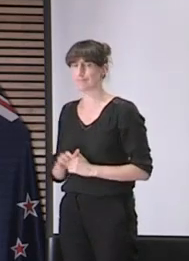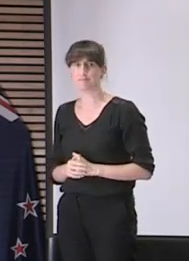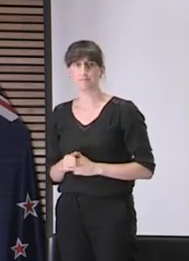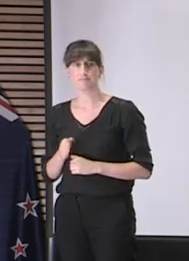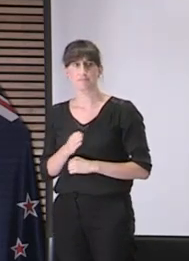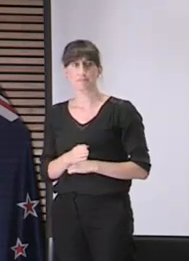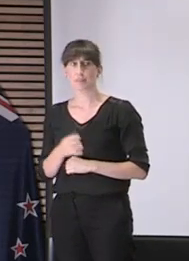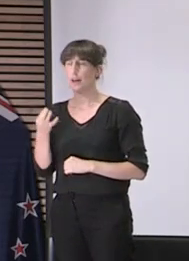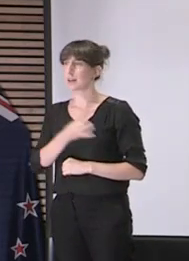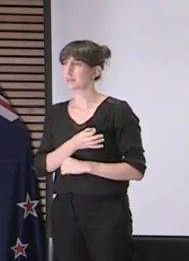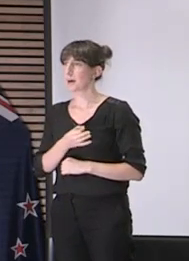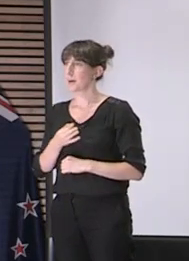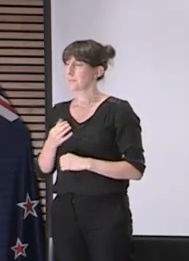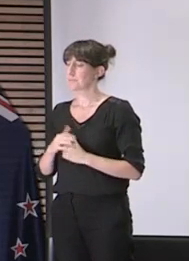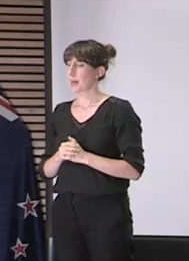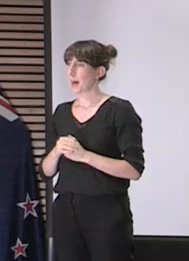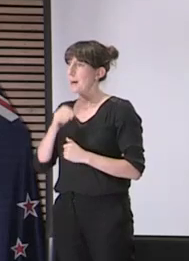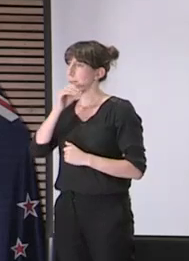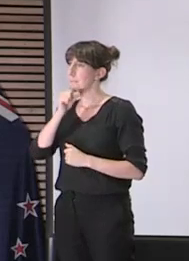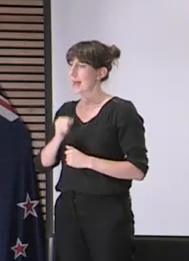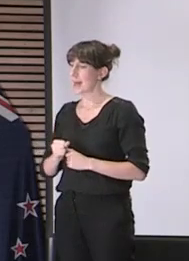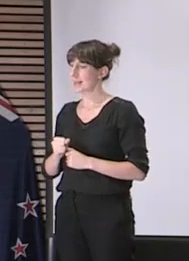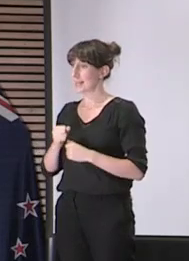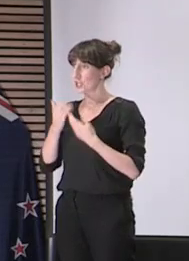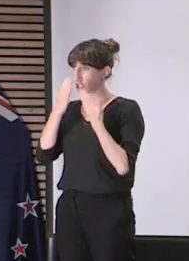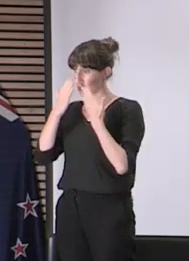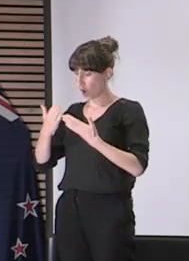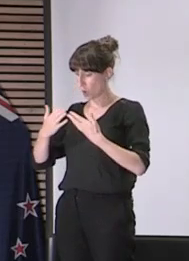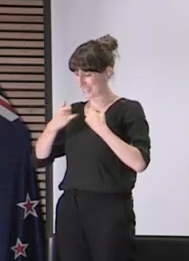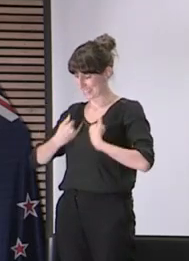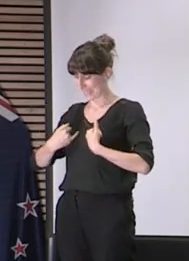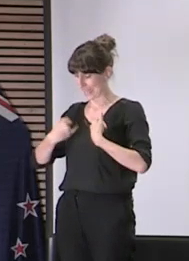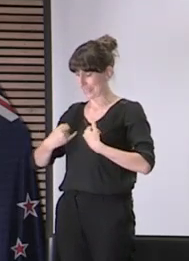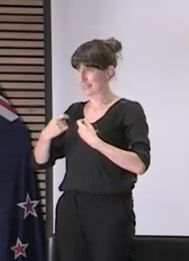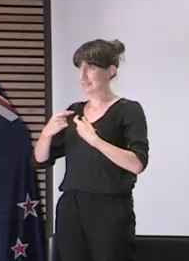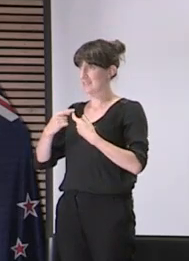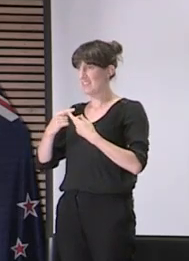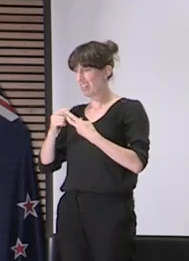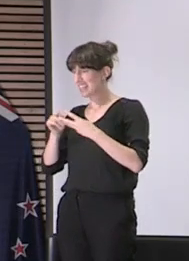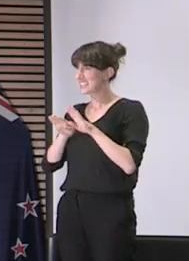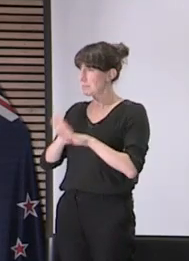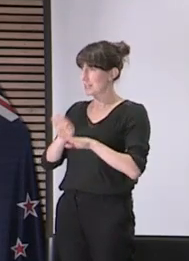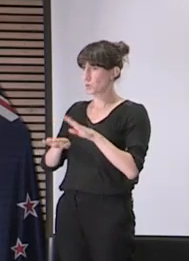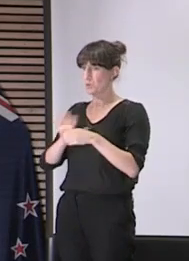manual. I expect it of them. A doctor has been in touch and said a man displaying